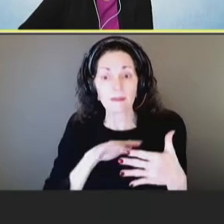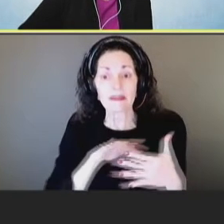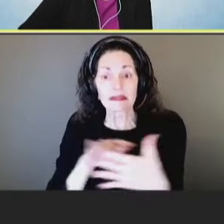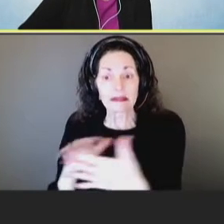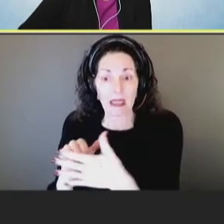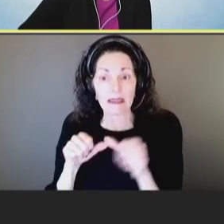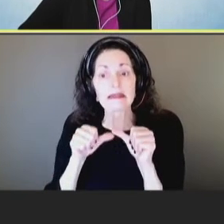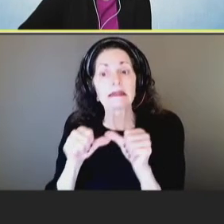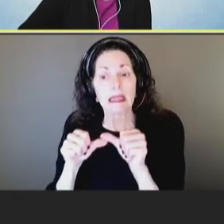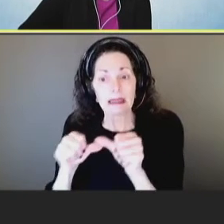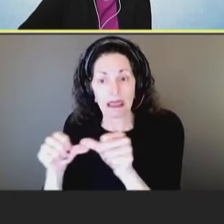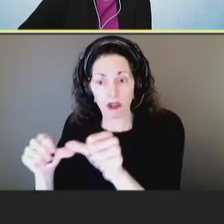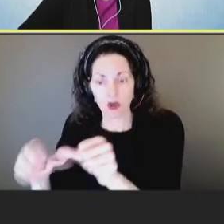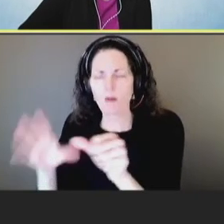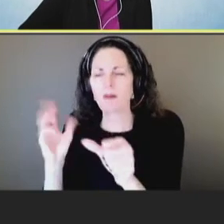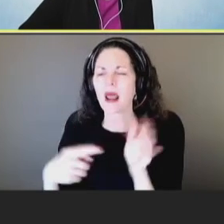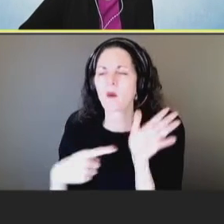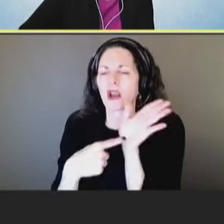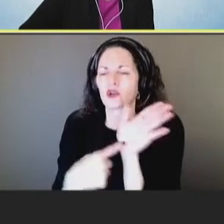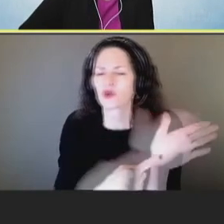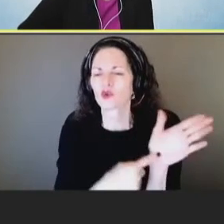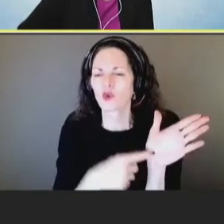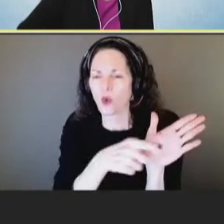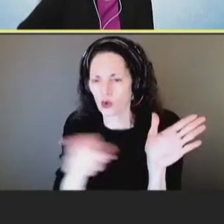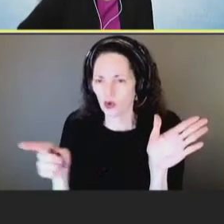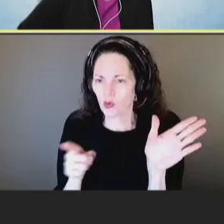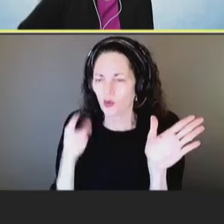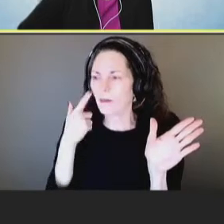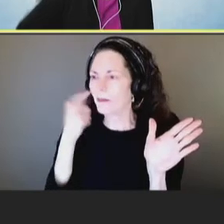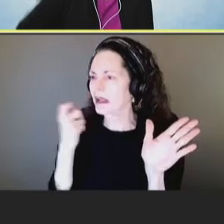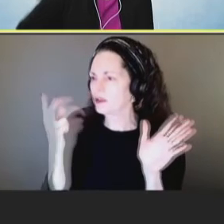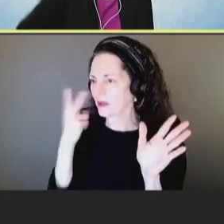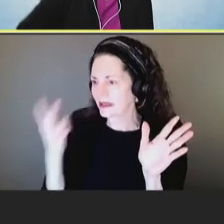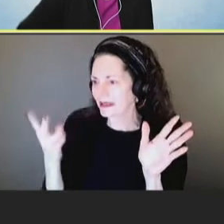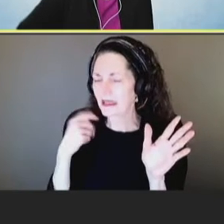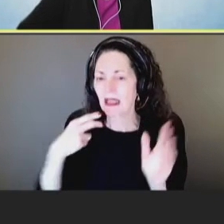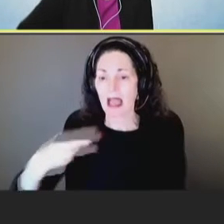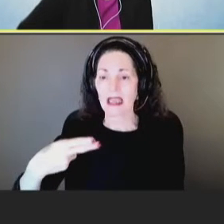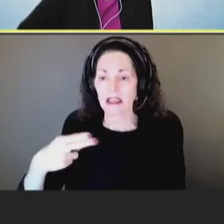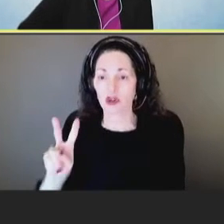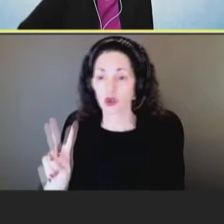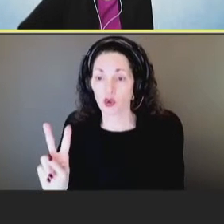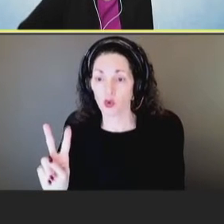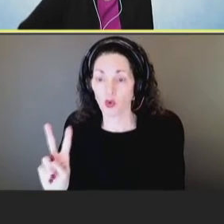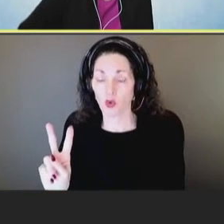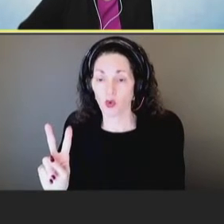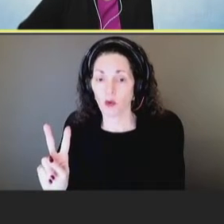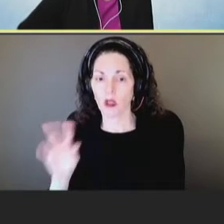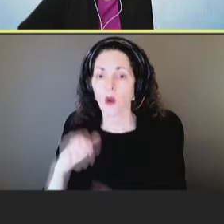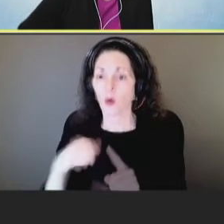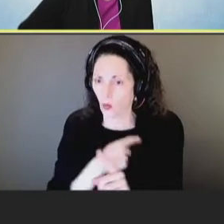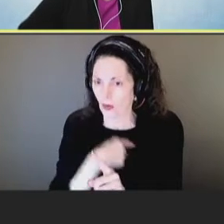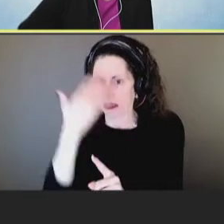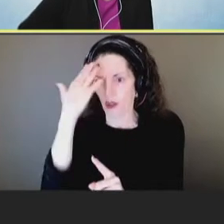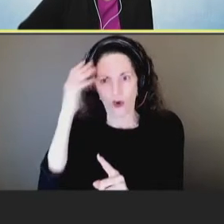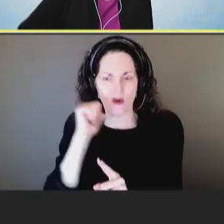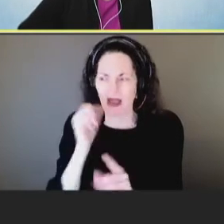CSL Seqirus is running a study on H2 vaccine. So, we know H2 hasn't circulated since the 1960s. And